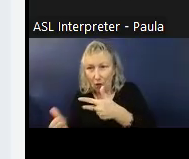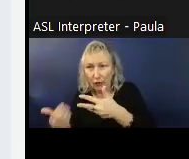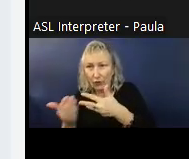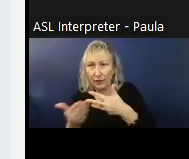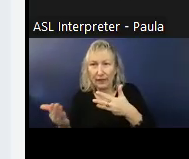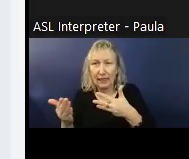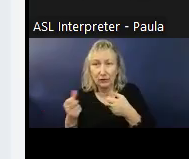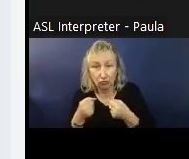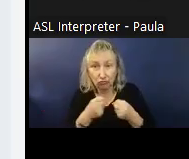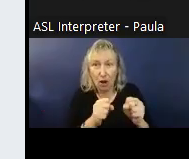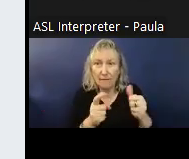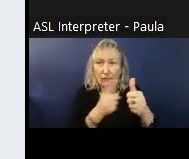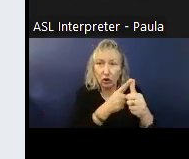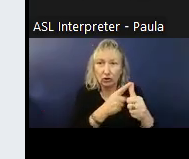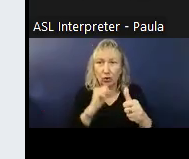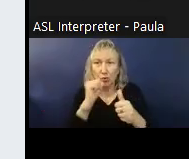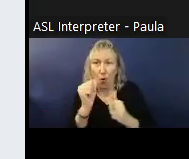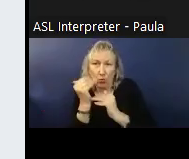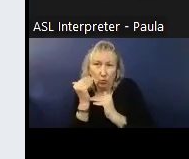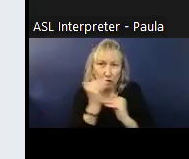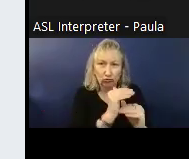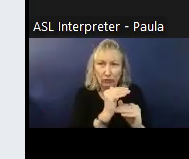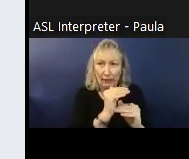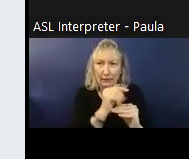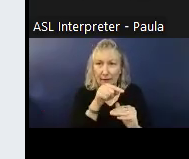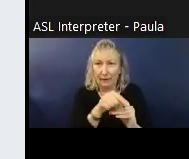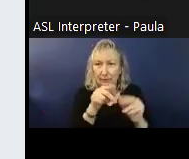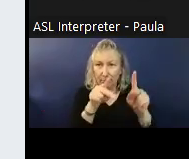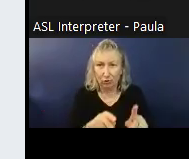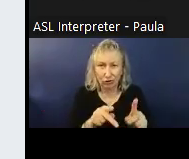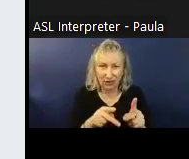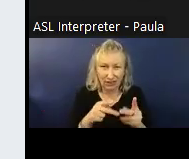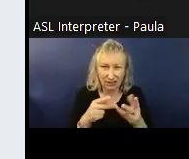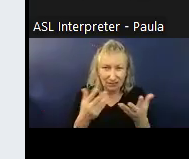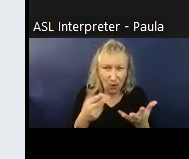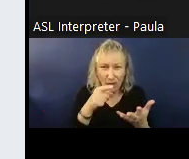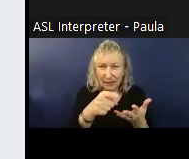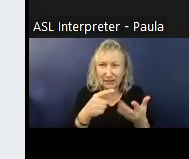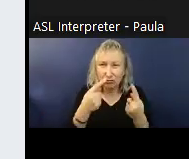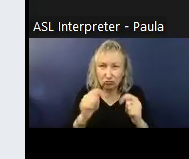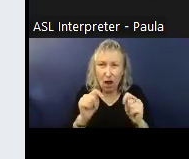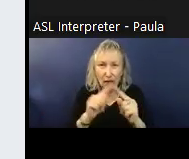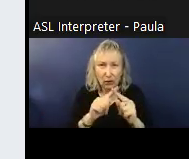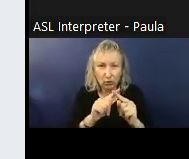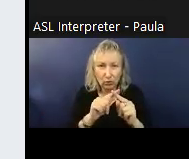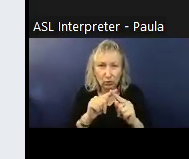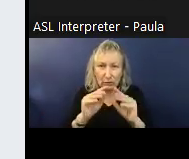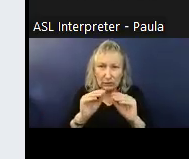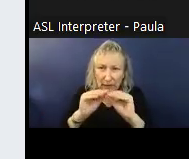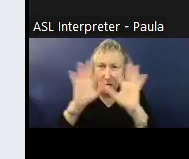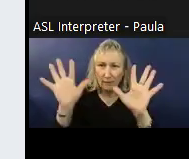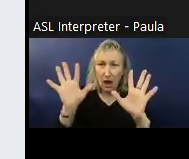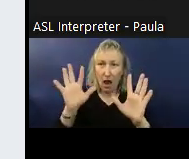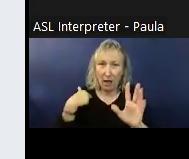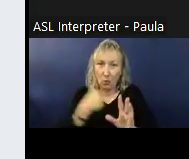So it was really just a call out that this is person centered before we move to